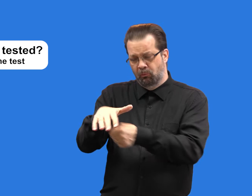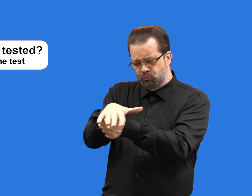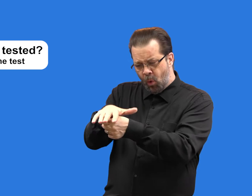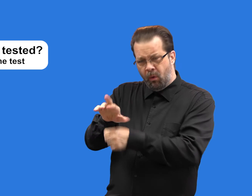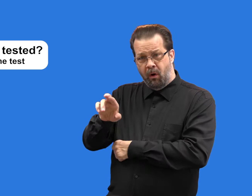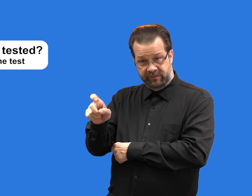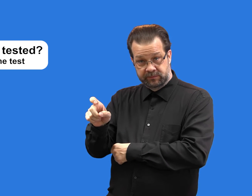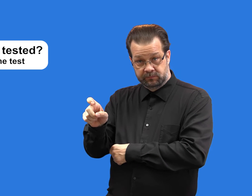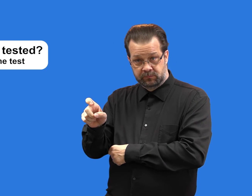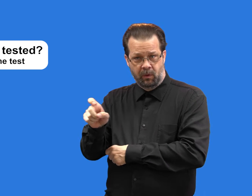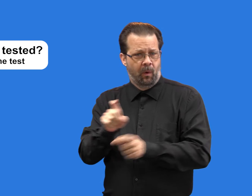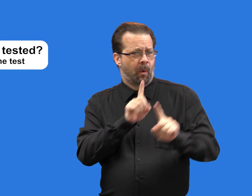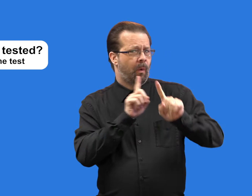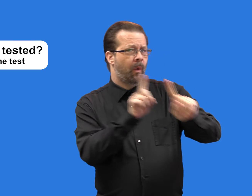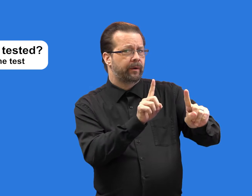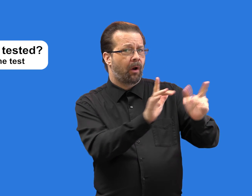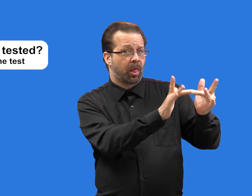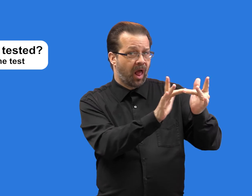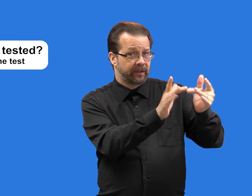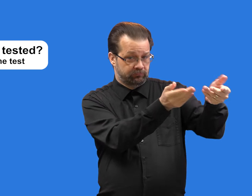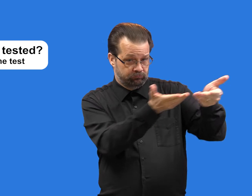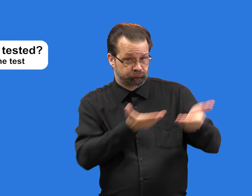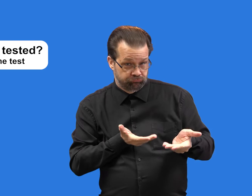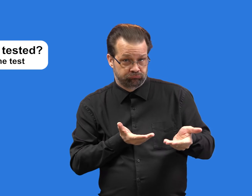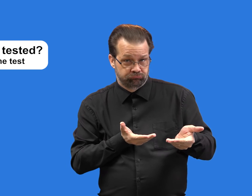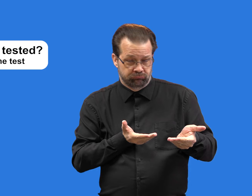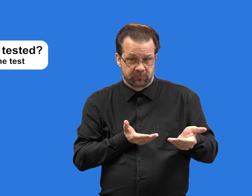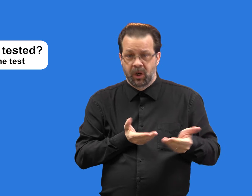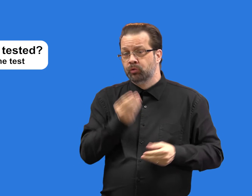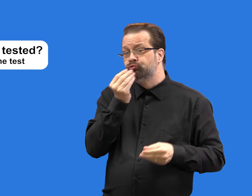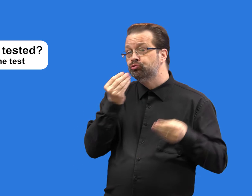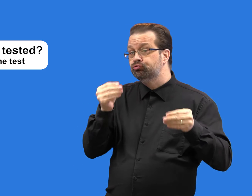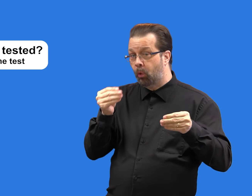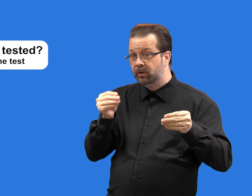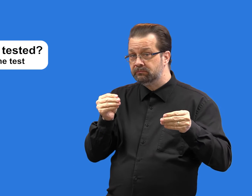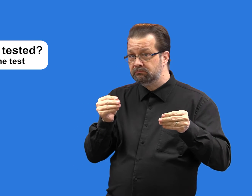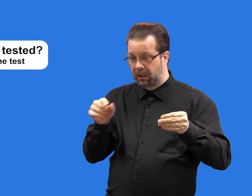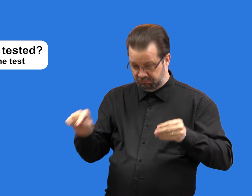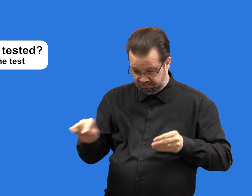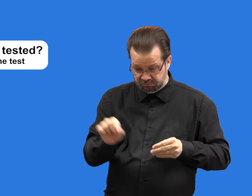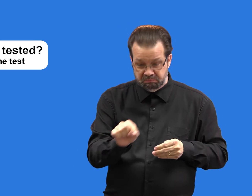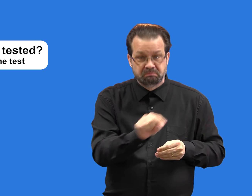from your local pharmacy or buy them online. Many grocery stores have at-home tests, too.